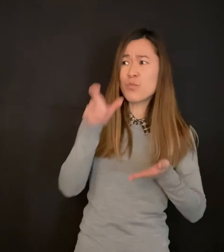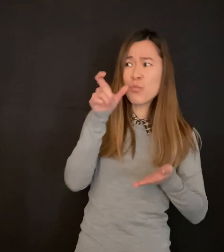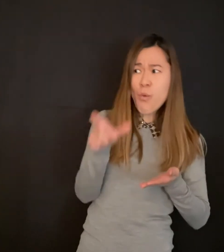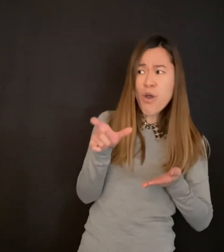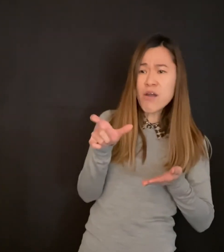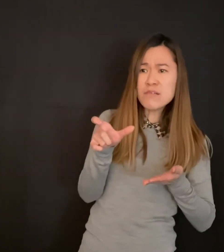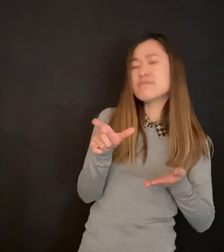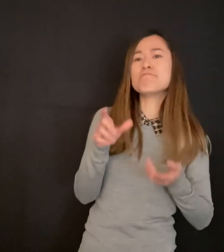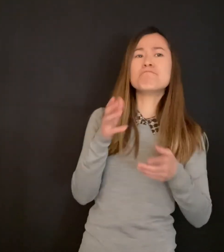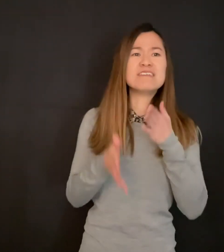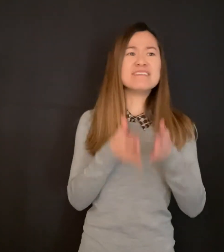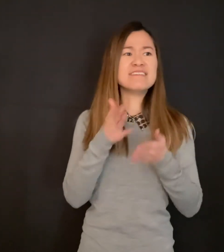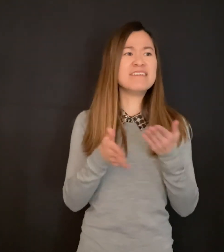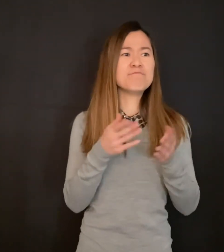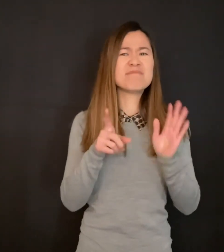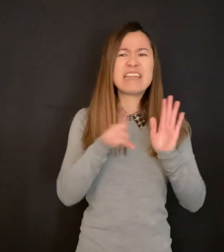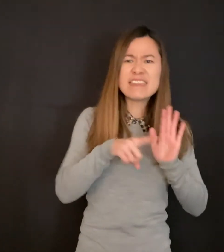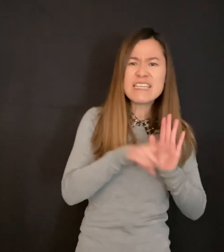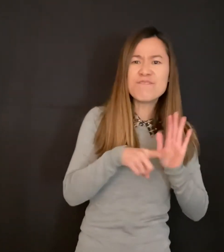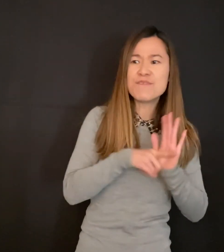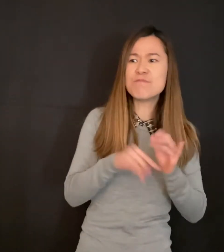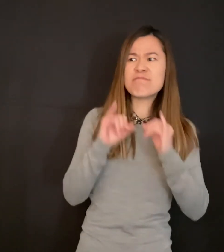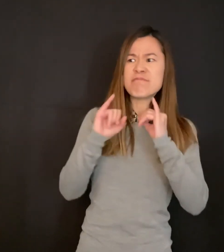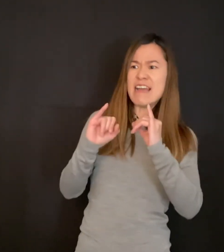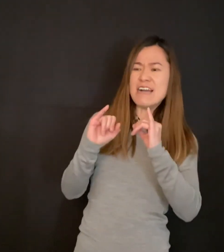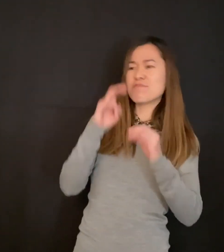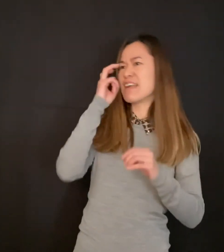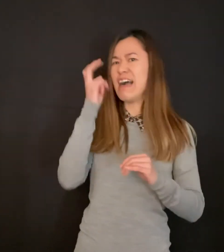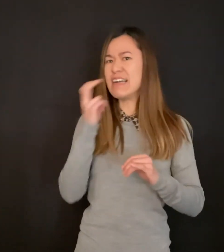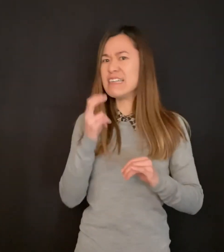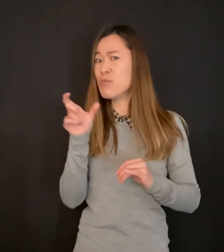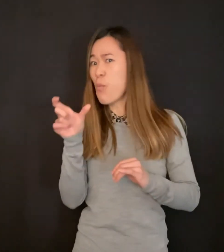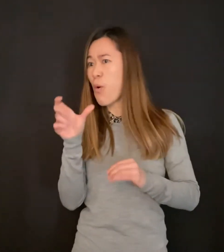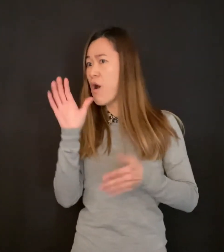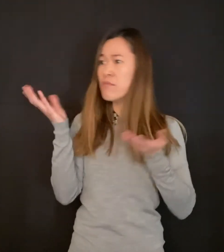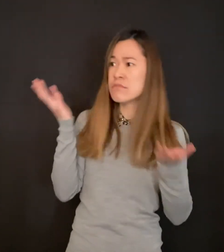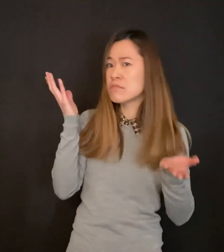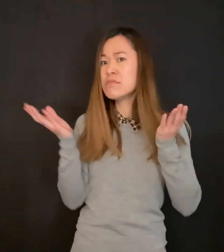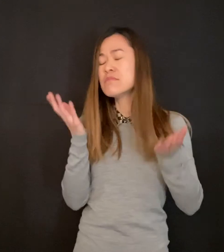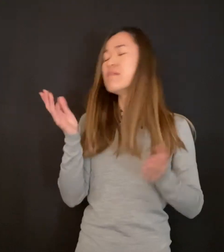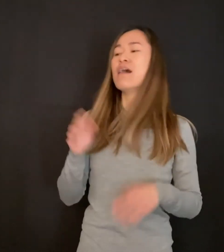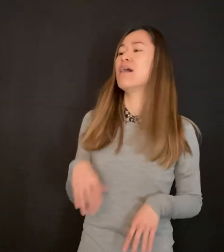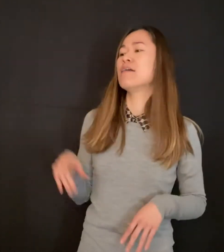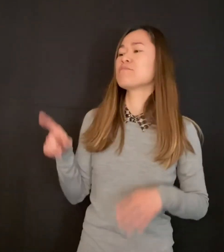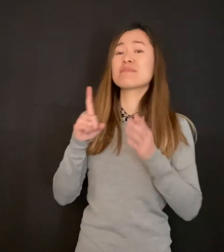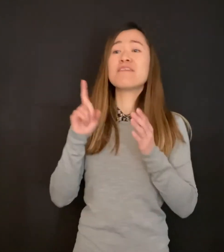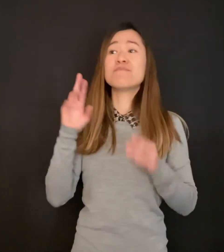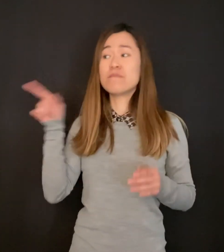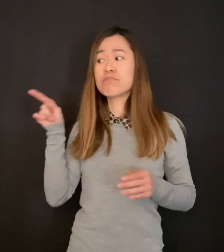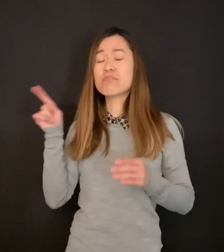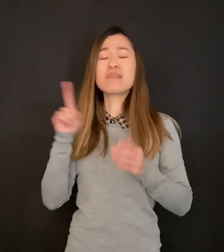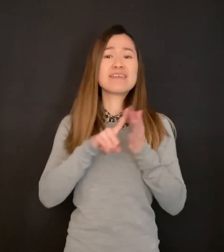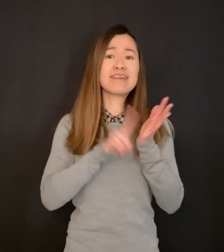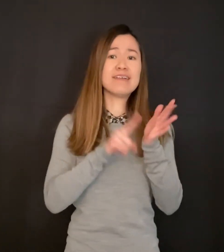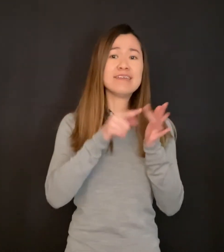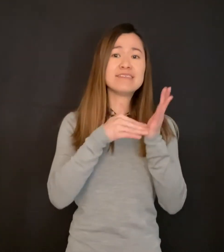John McKenna talking with a woman named Eliza Tipping.